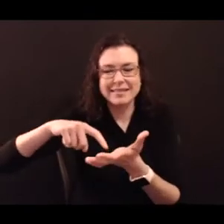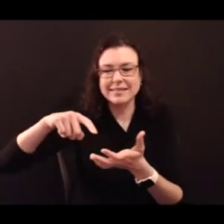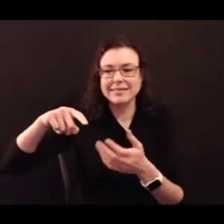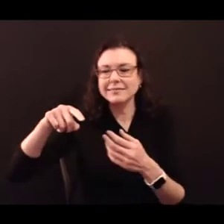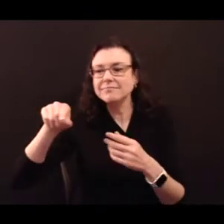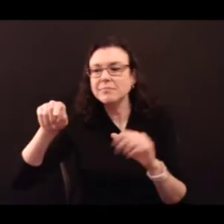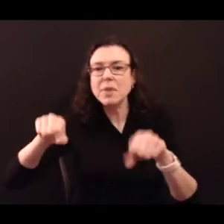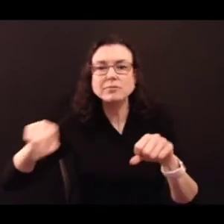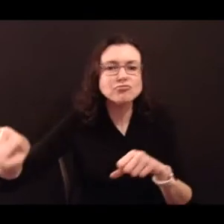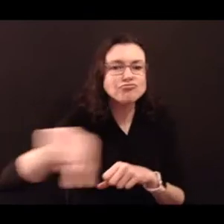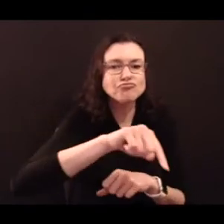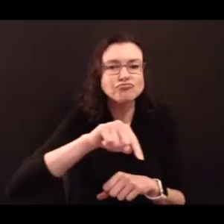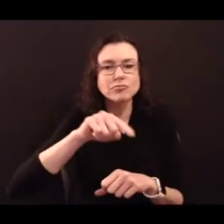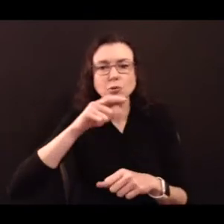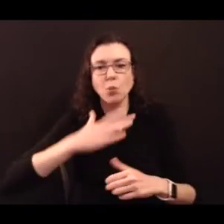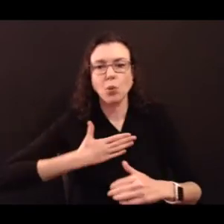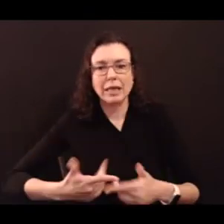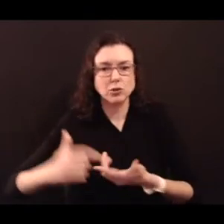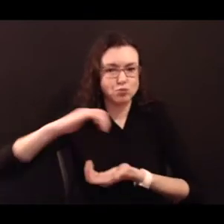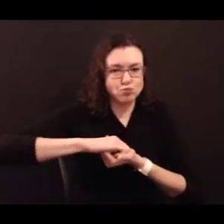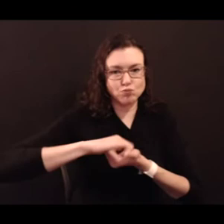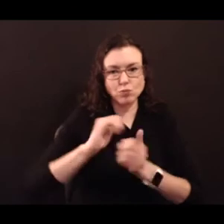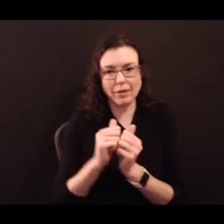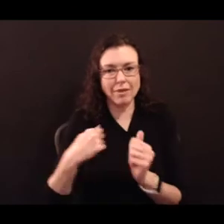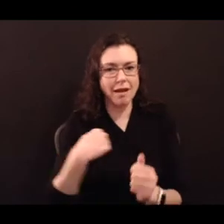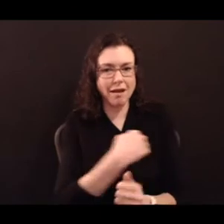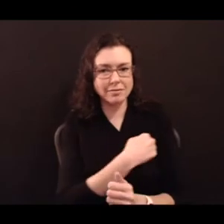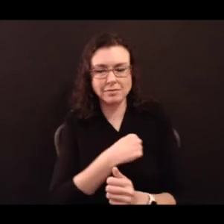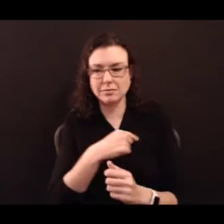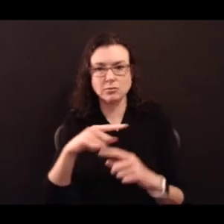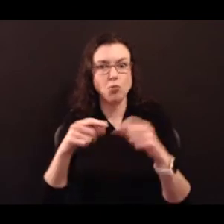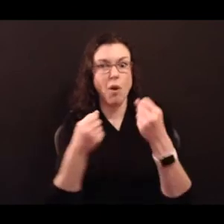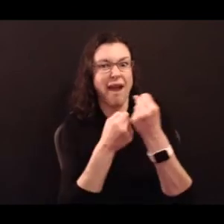each agenda item. And, we’re hoping to identify possible allies who are willing to collaborate